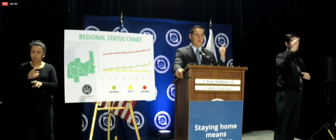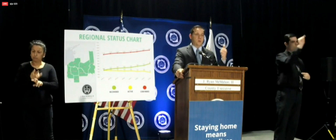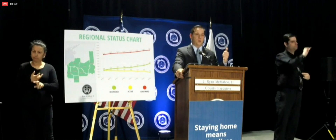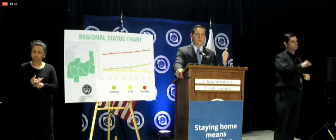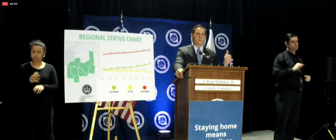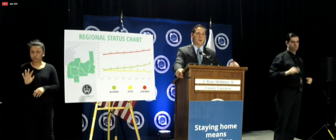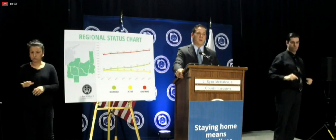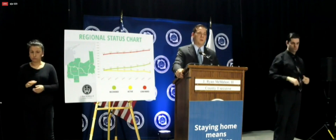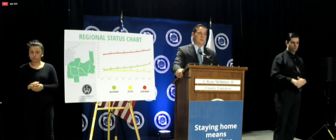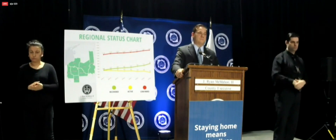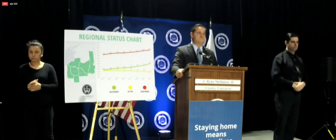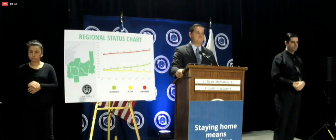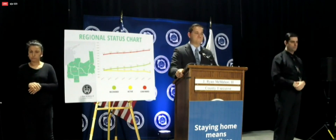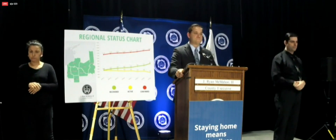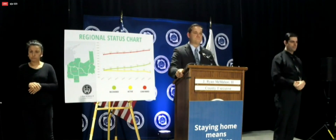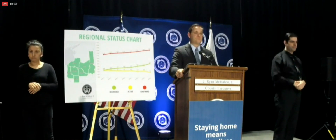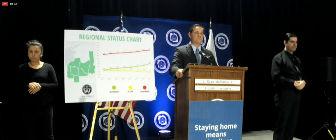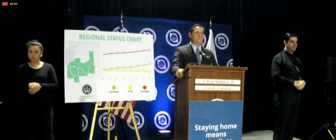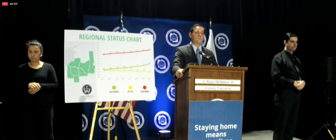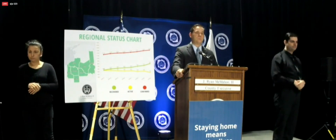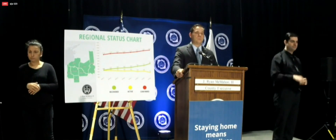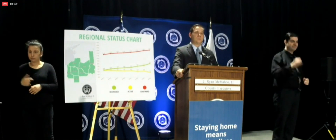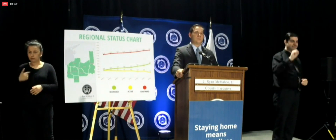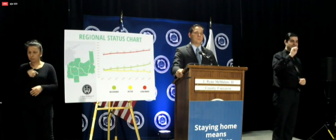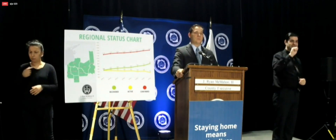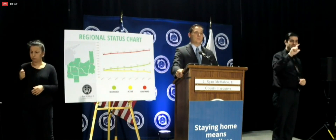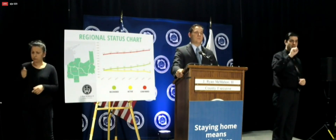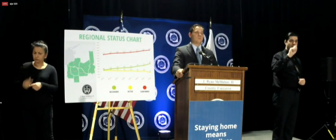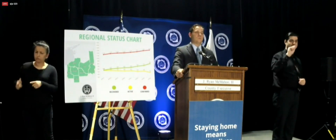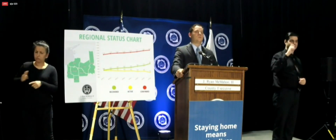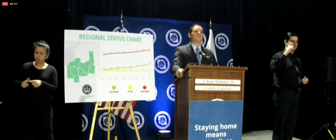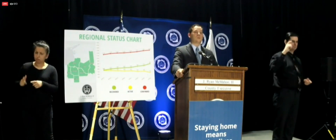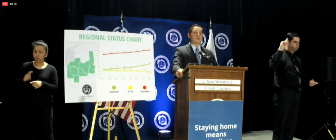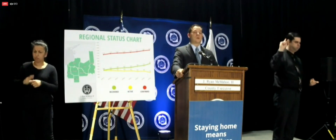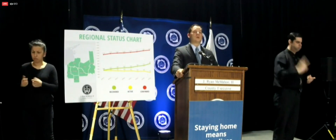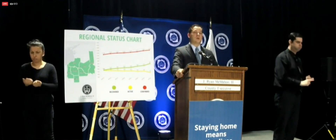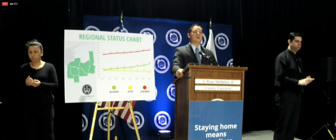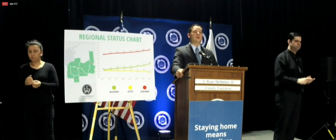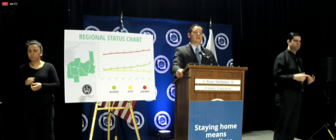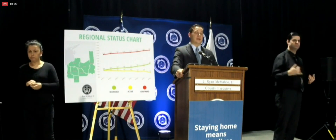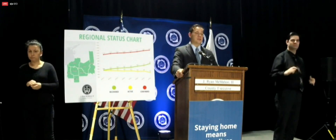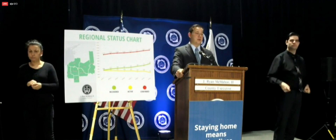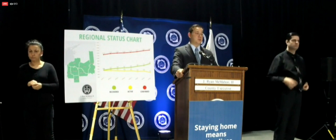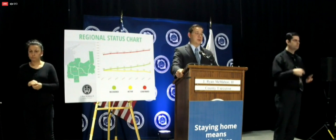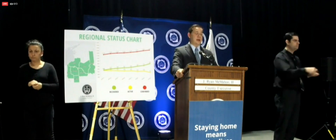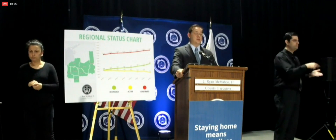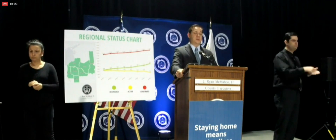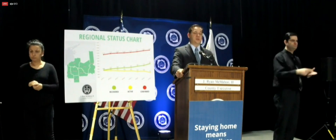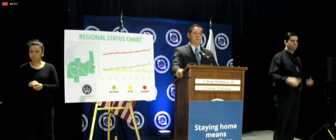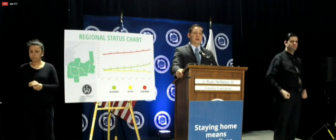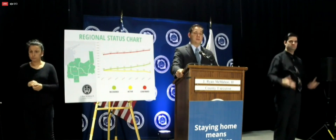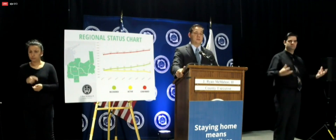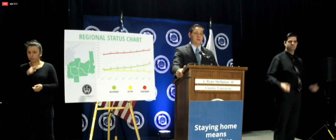GOVERNMENTS AT THE LOCAL LEVEL. OUR SALES TAX BIGGER HIT AND WE'RE SPENDING THE MONEY.